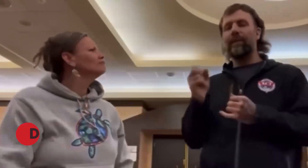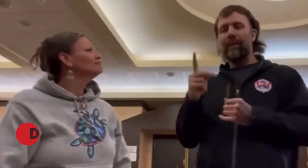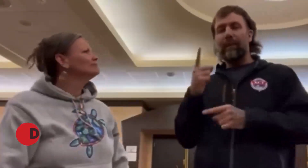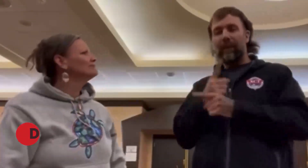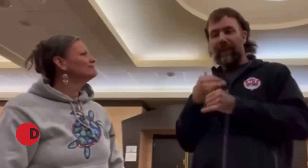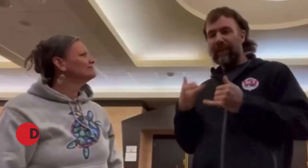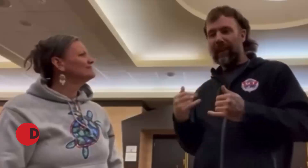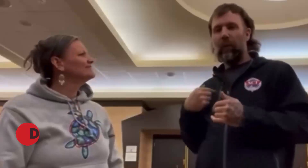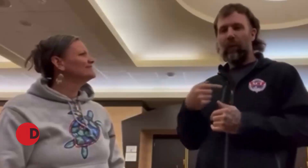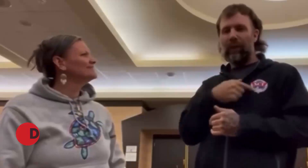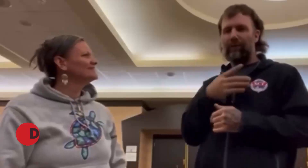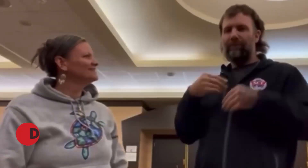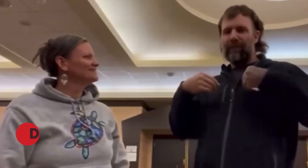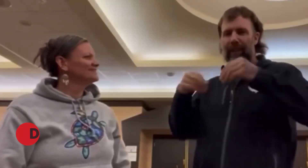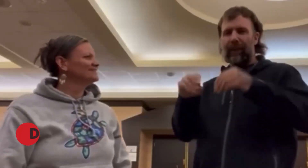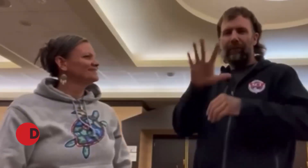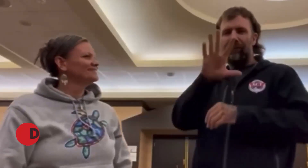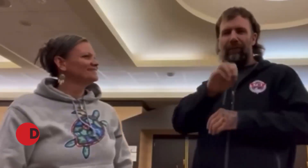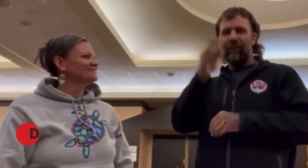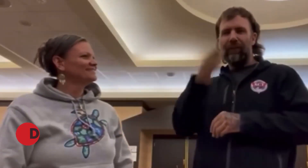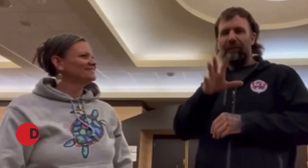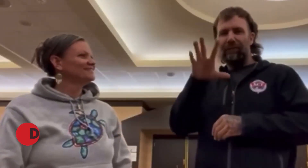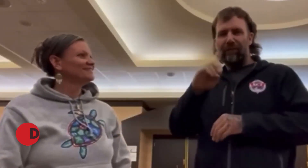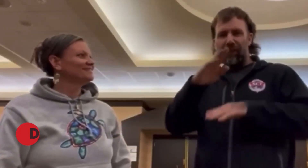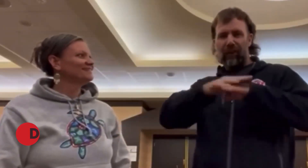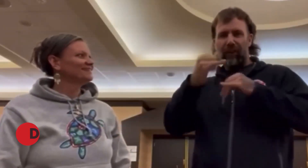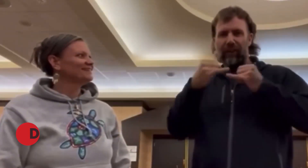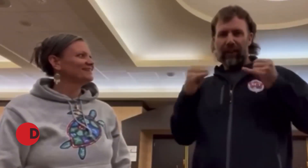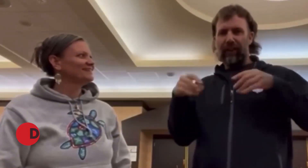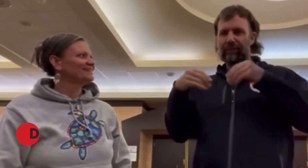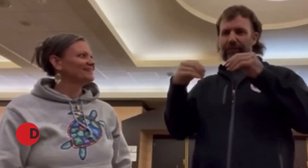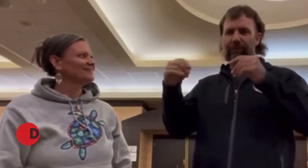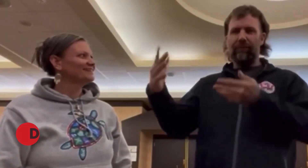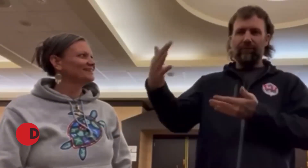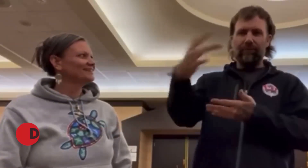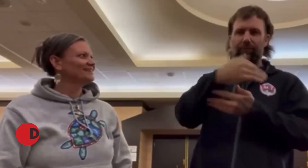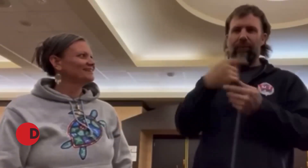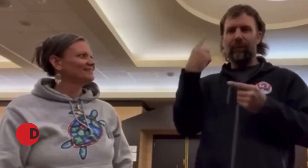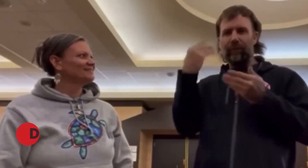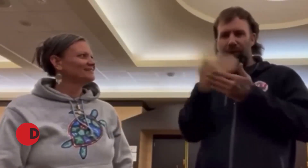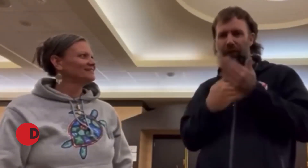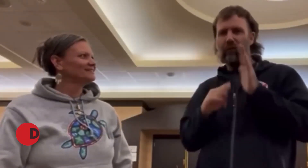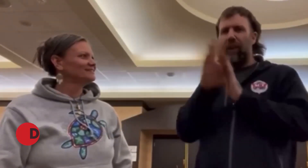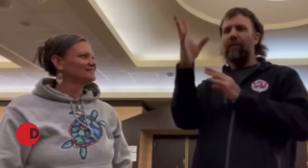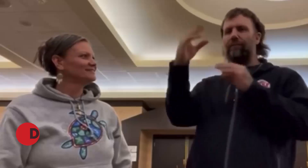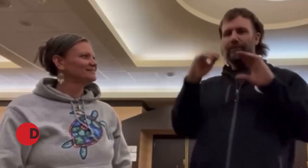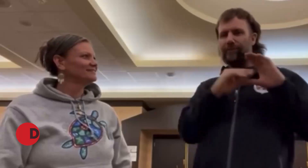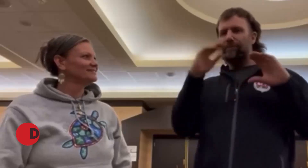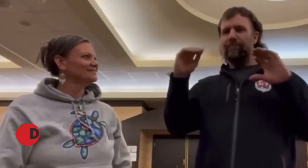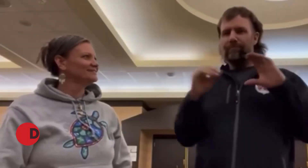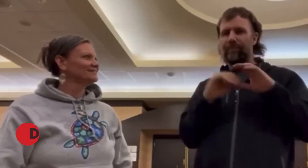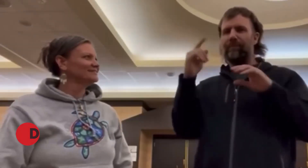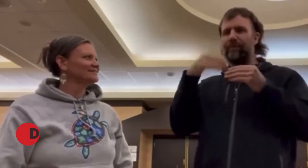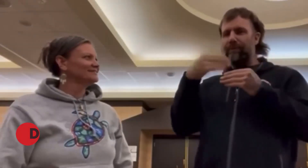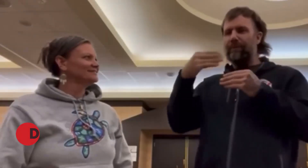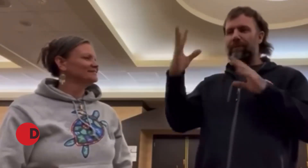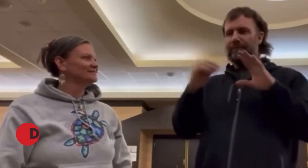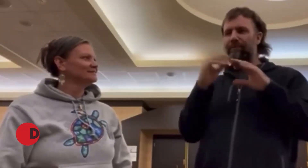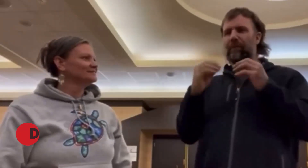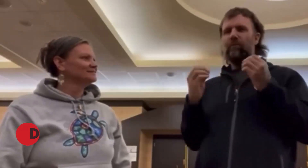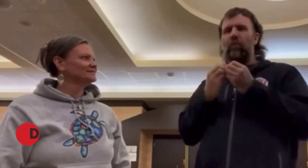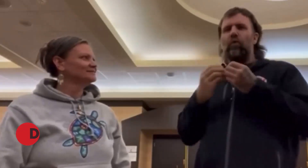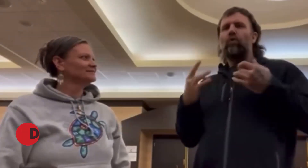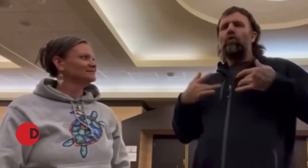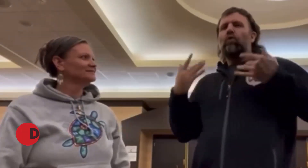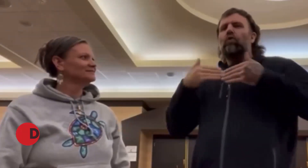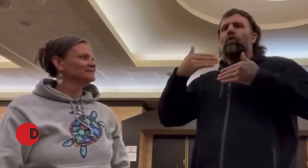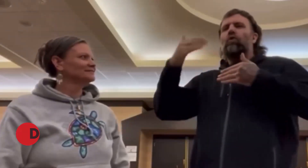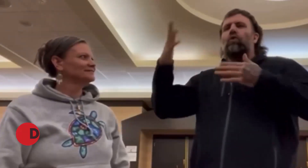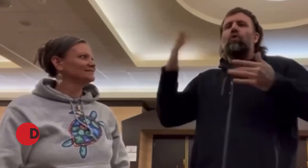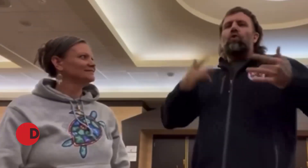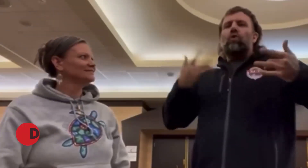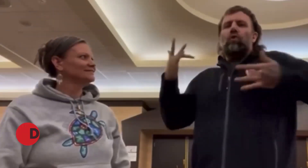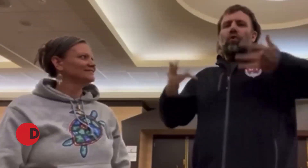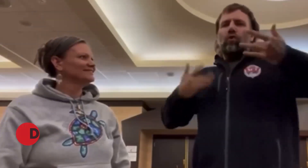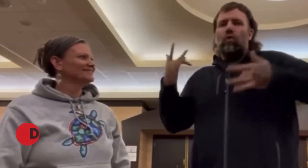Right now we are selling 50/50 online to raise funds and save up for exciting events.